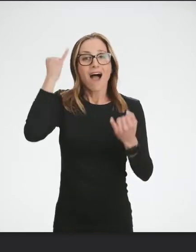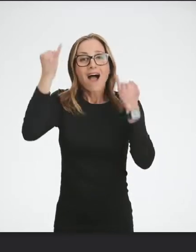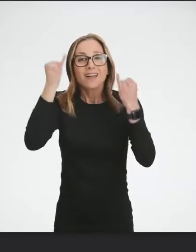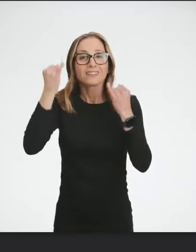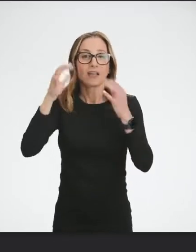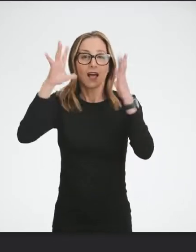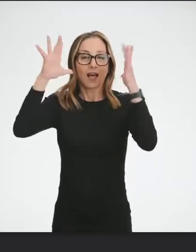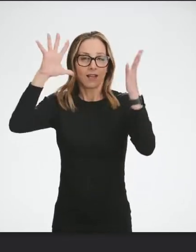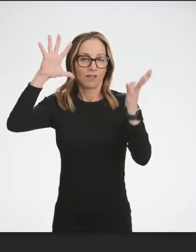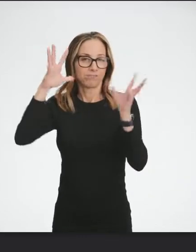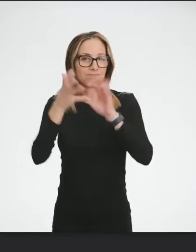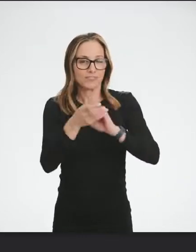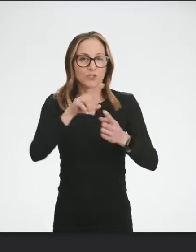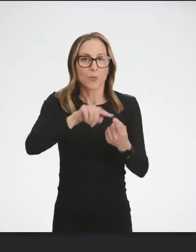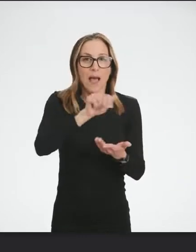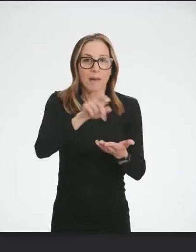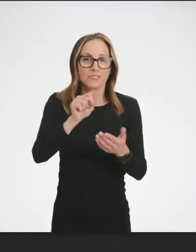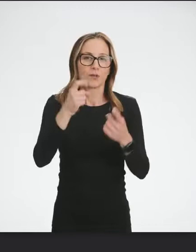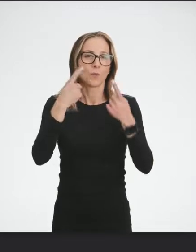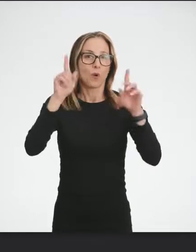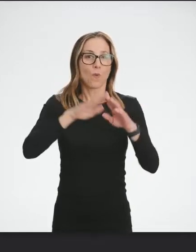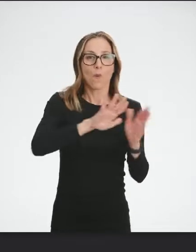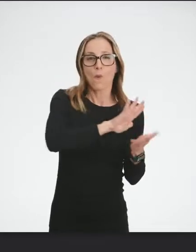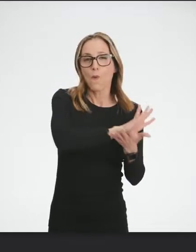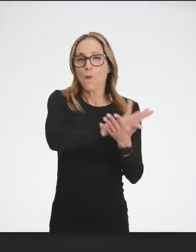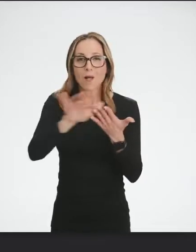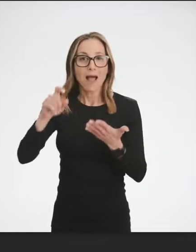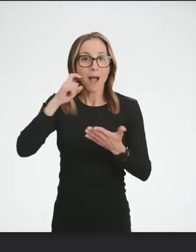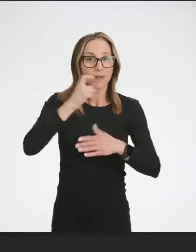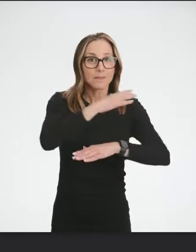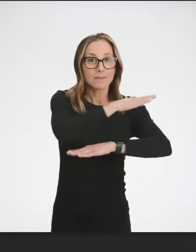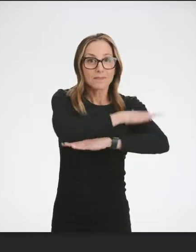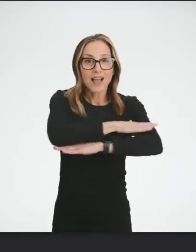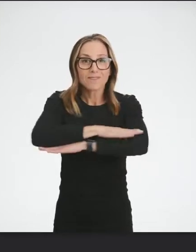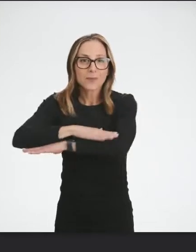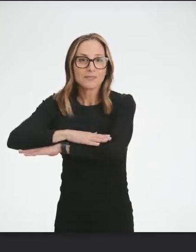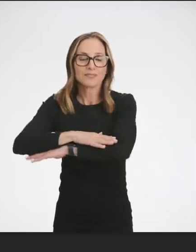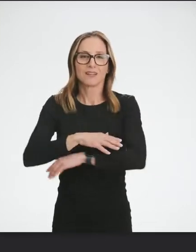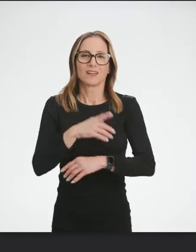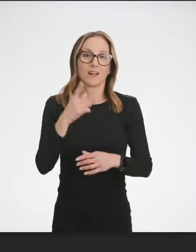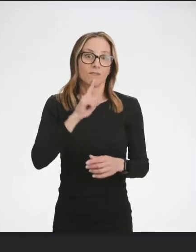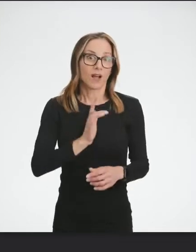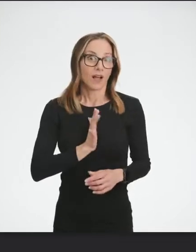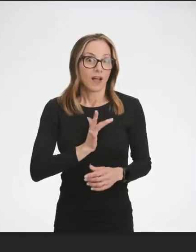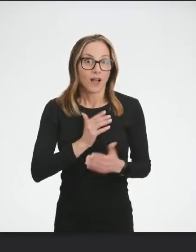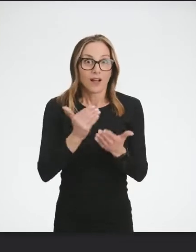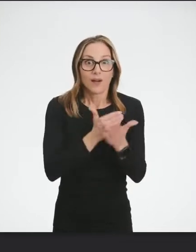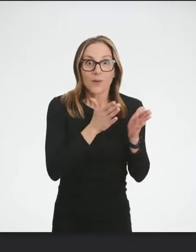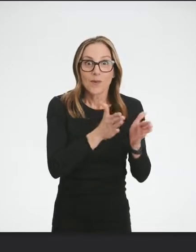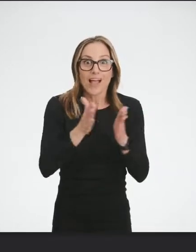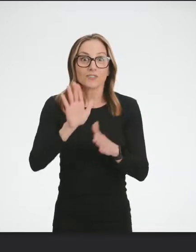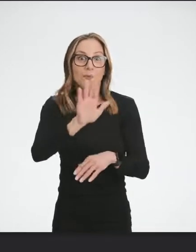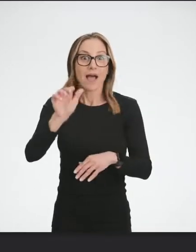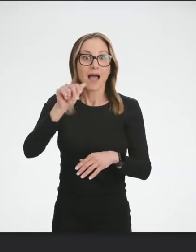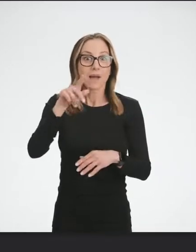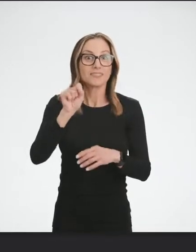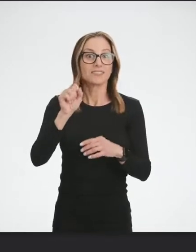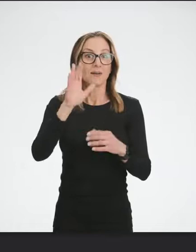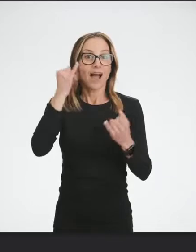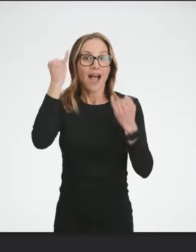across Apple platforms. There are cool new ways for your apps to bring your ideas deeper into the system experience.